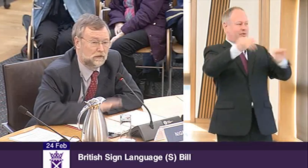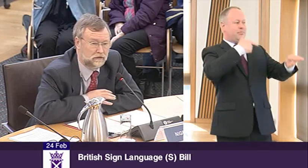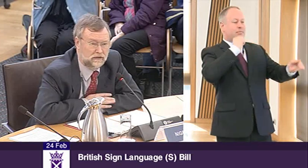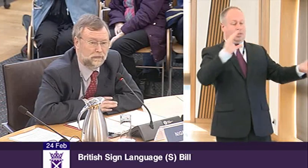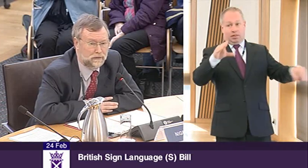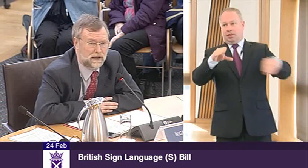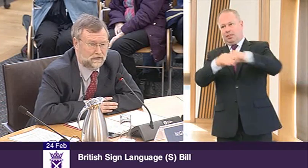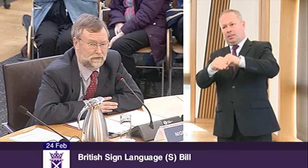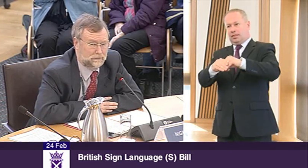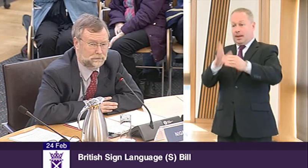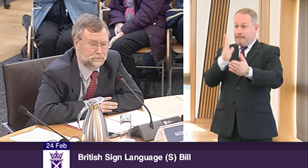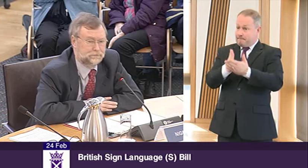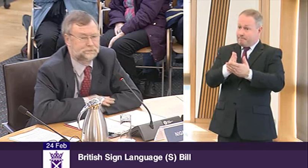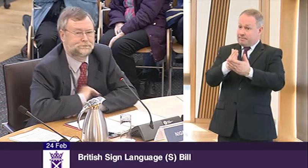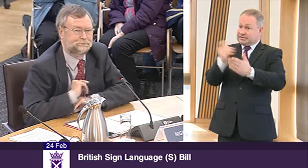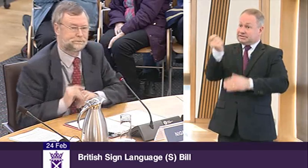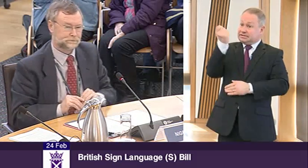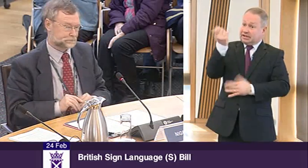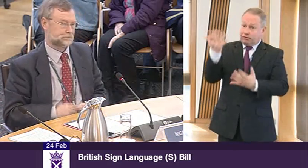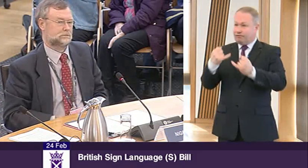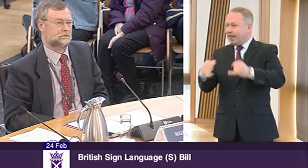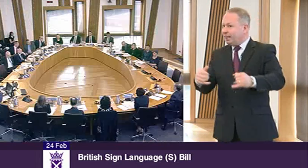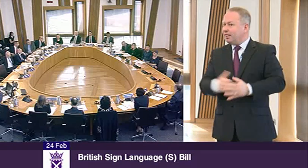scrutiny of how well those needs are being met.